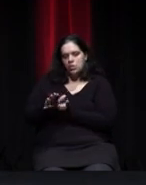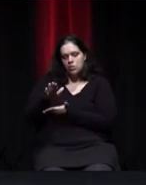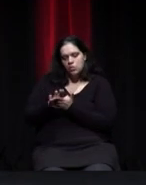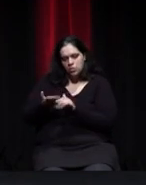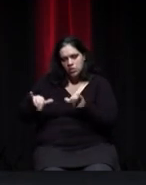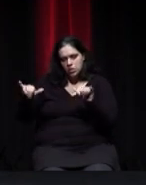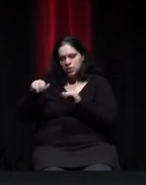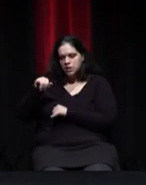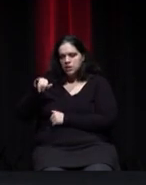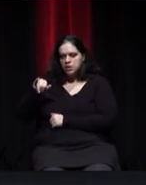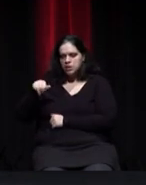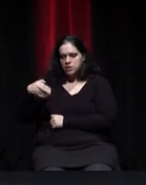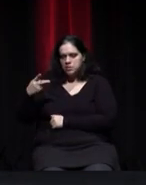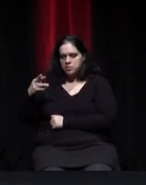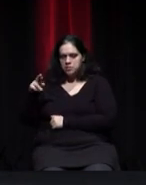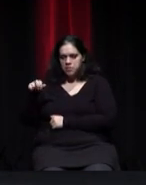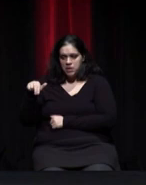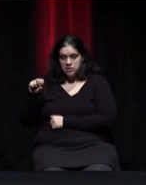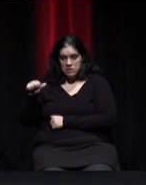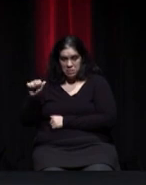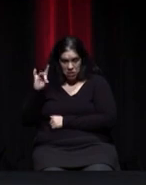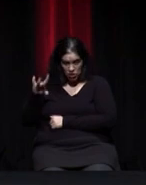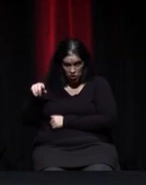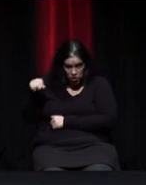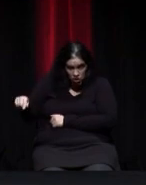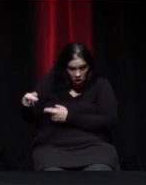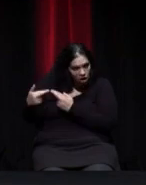I think it's a multiple task.